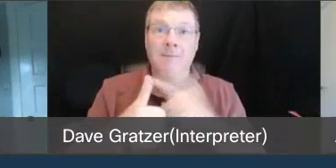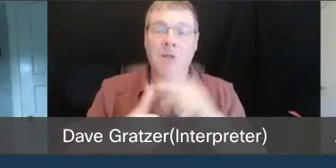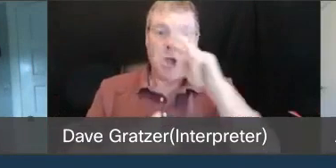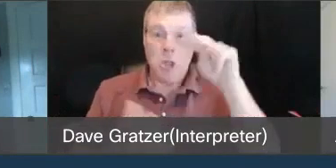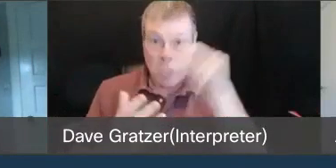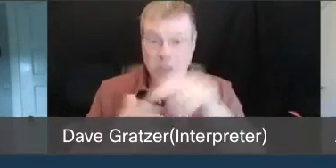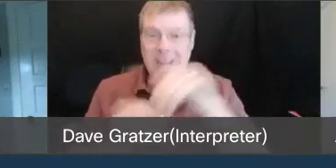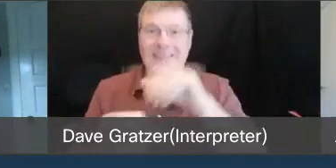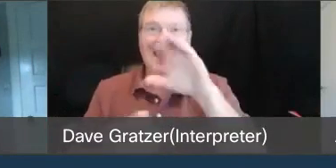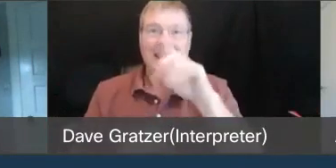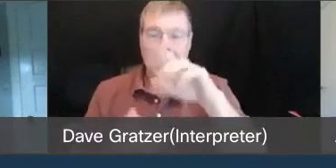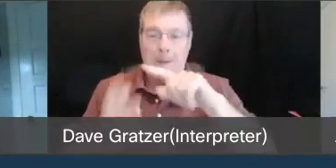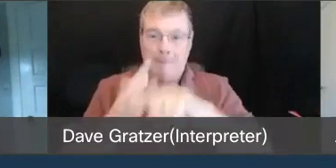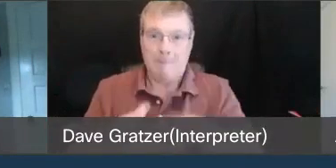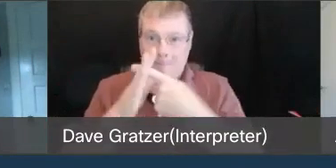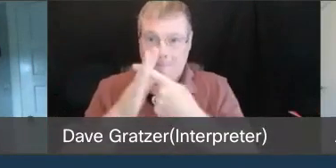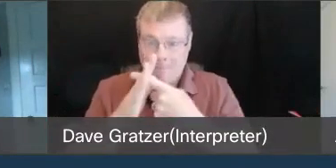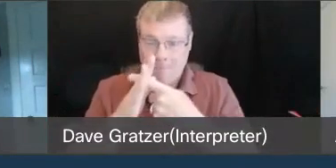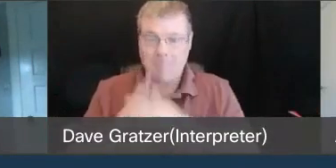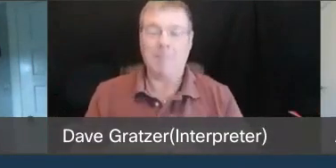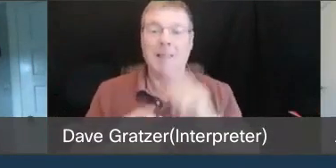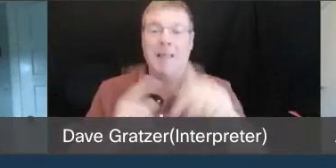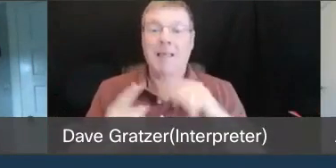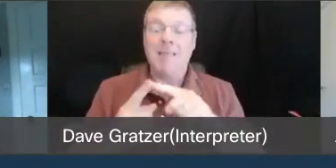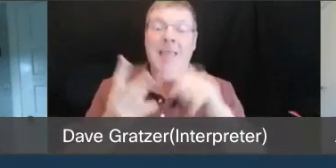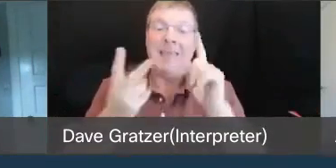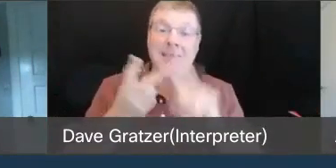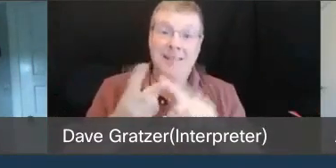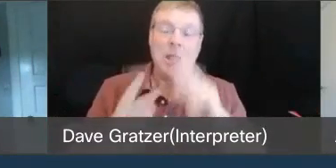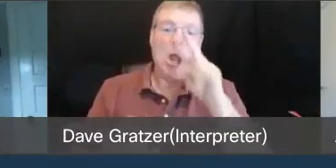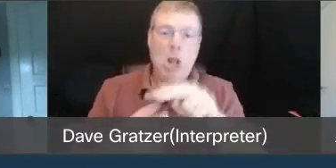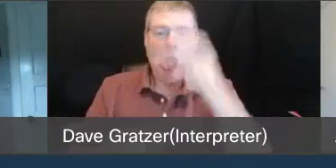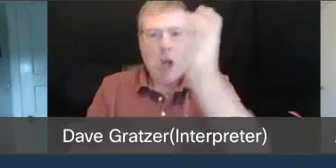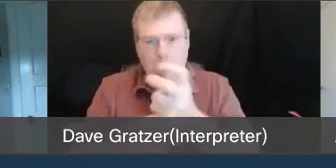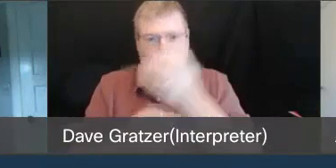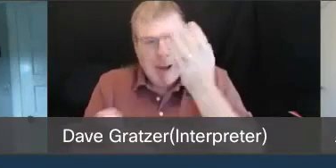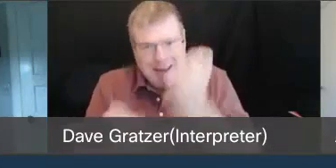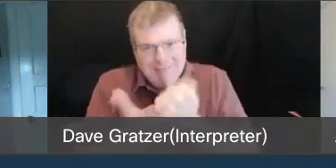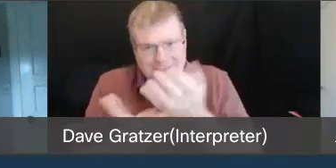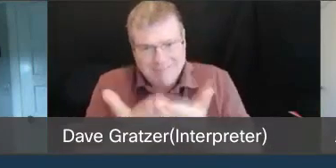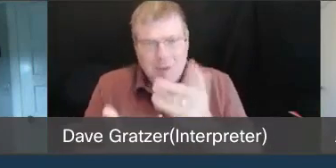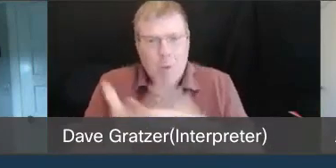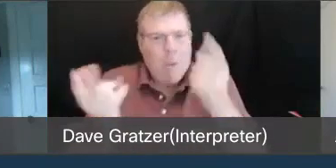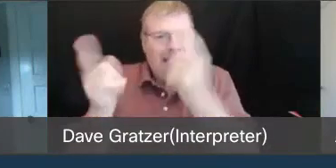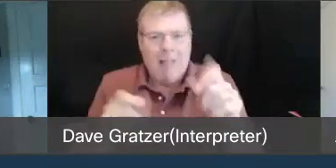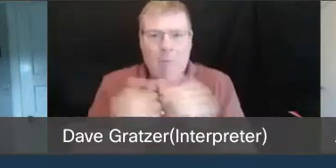the beginning part of the report. And then we'll be looking at the hard evidence and what's going on right now with the applicant